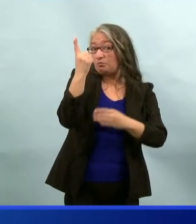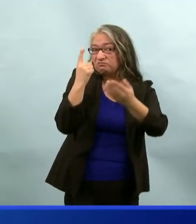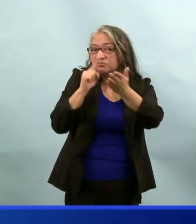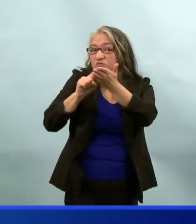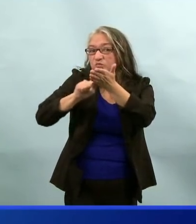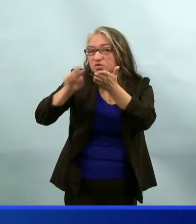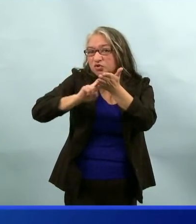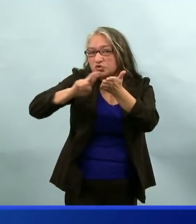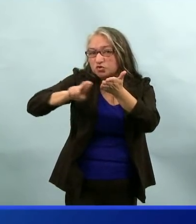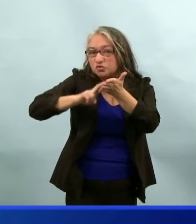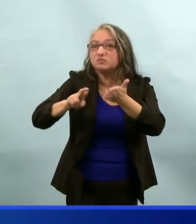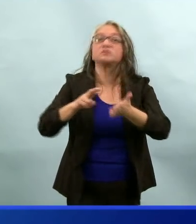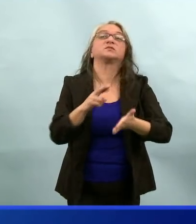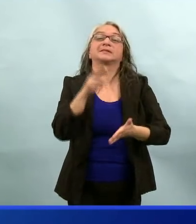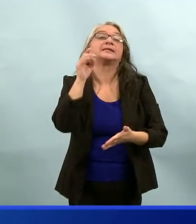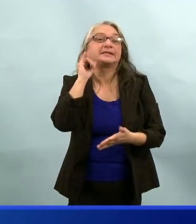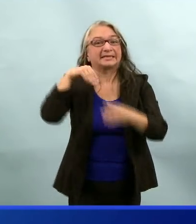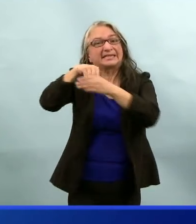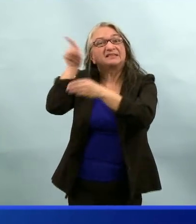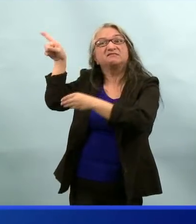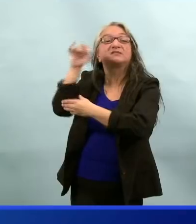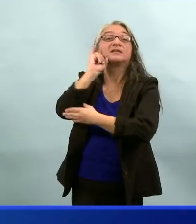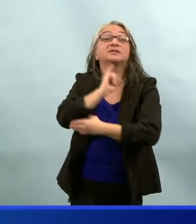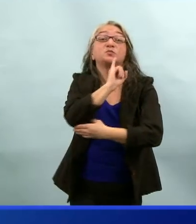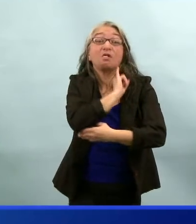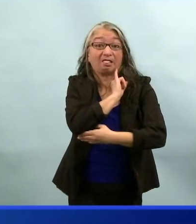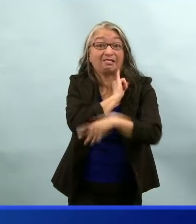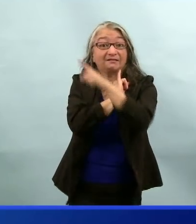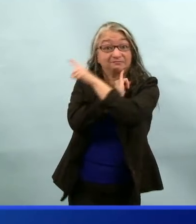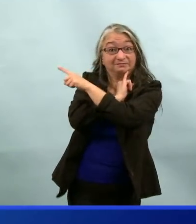can happen to a population when many people get their boosters